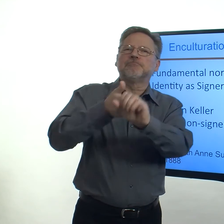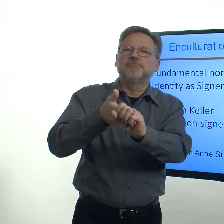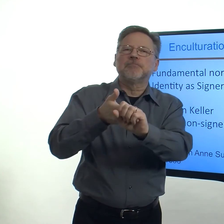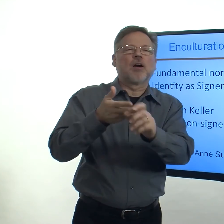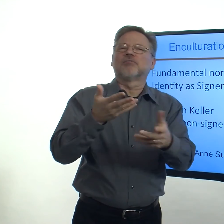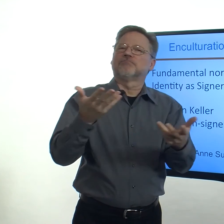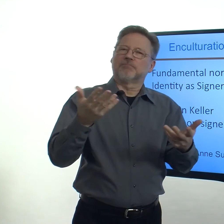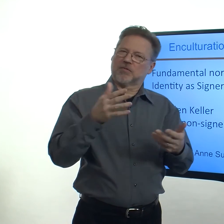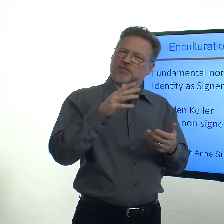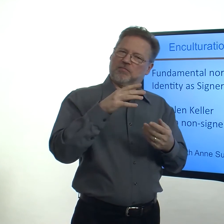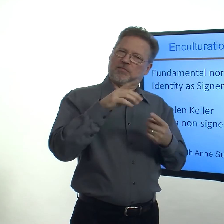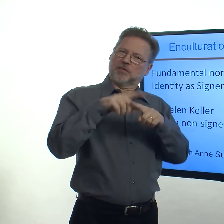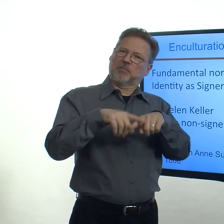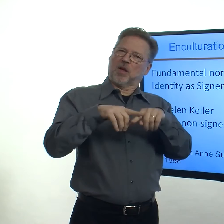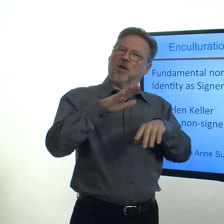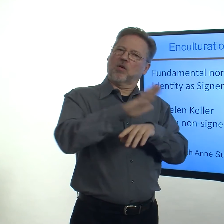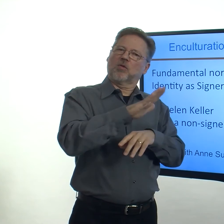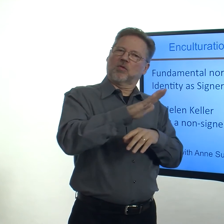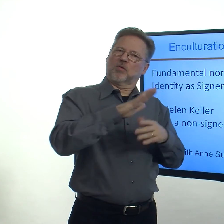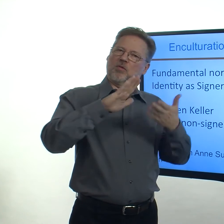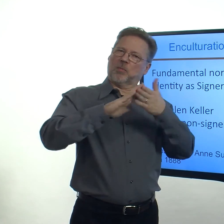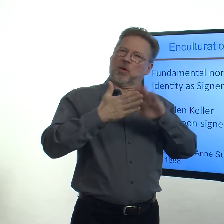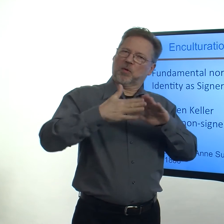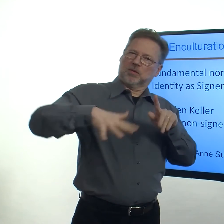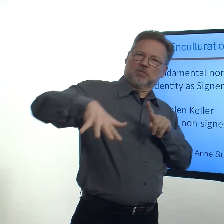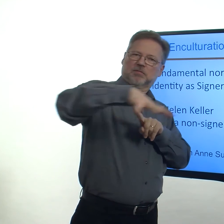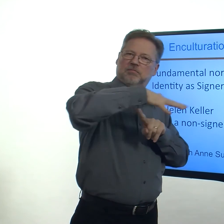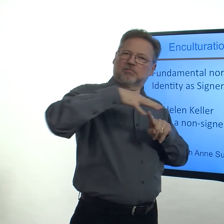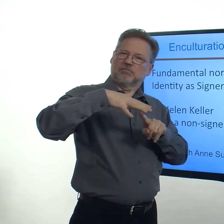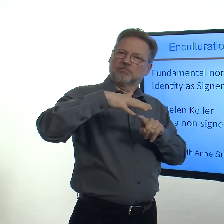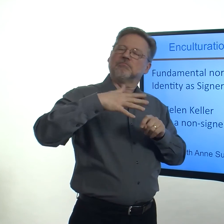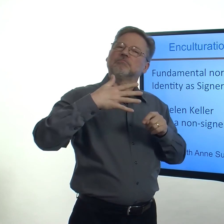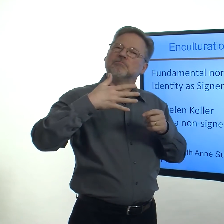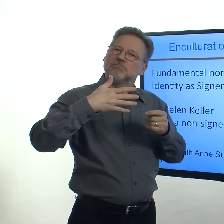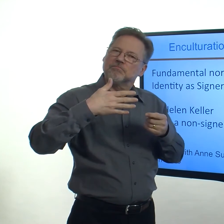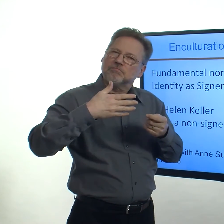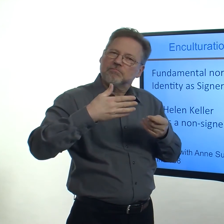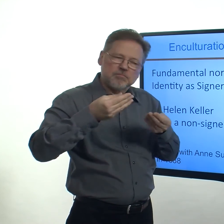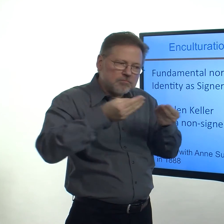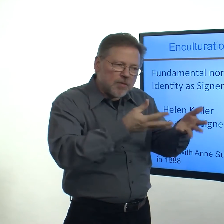She didn’t take part in that community because the people in her community provided input